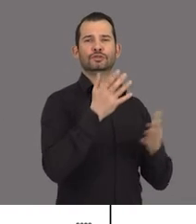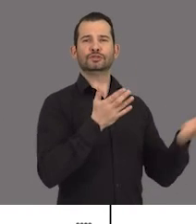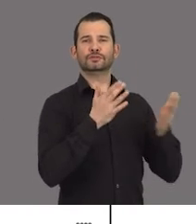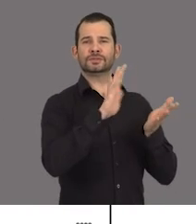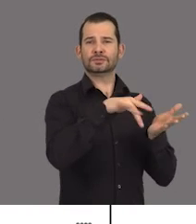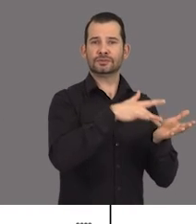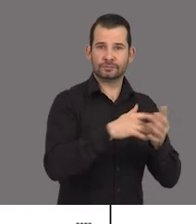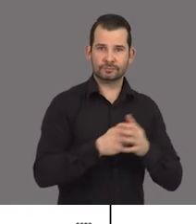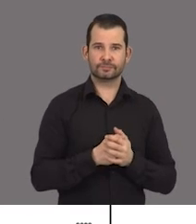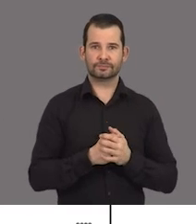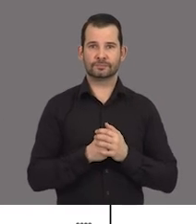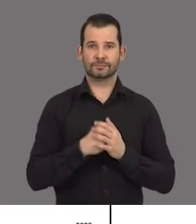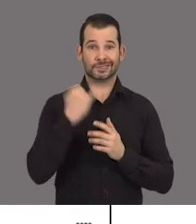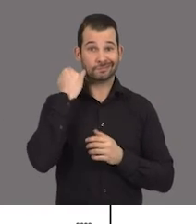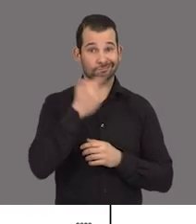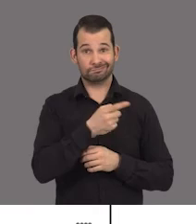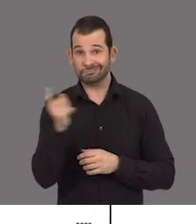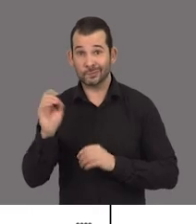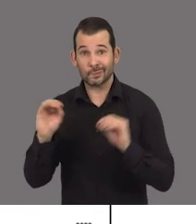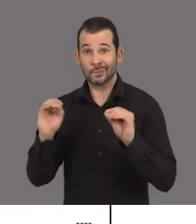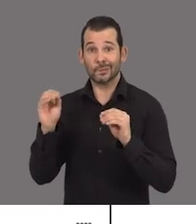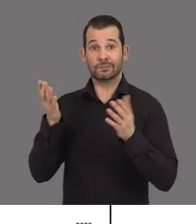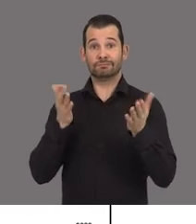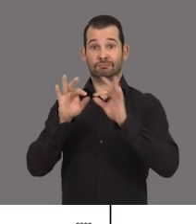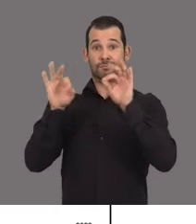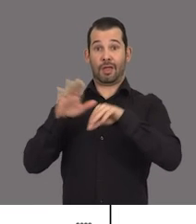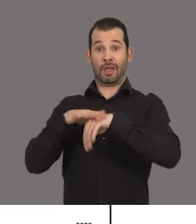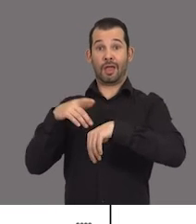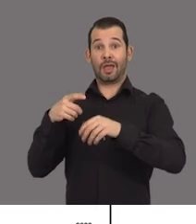If they don't have any forms on hand, they can order them for you.